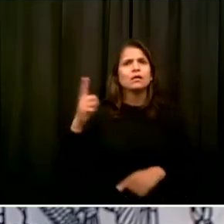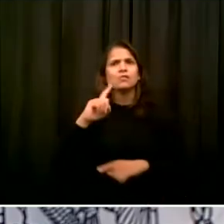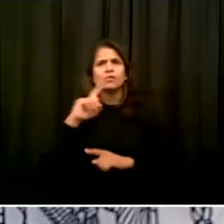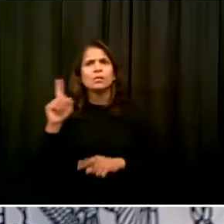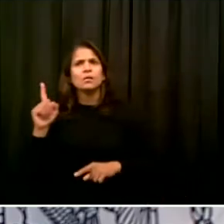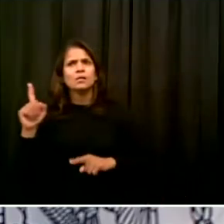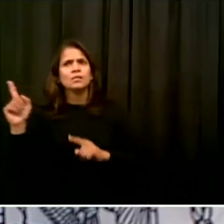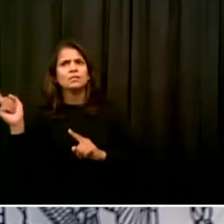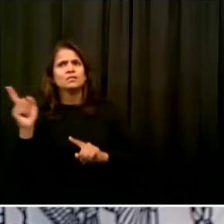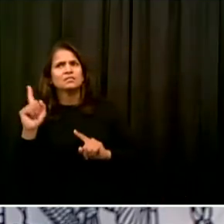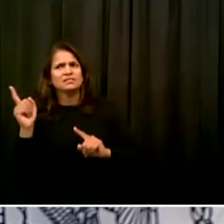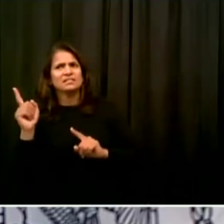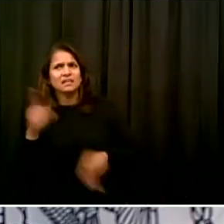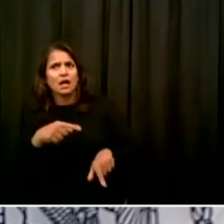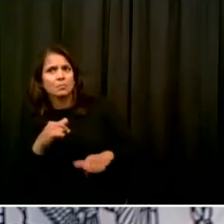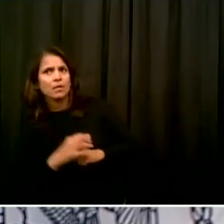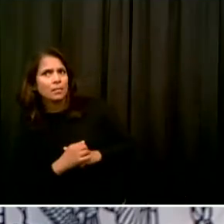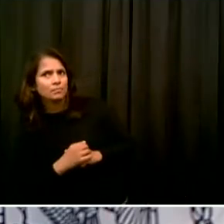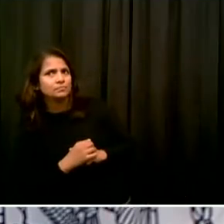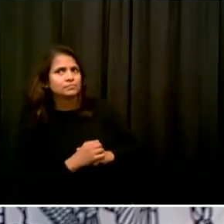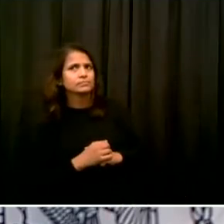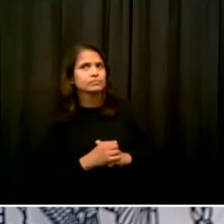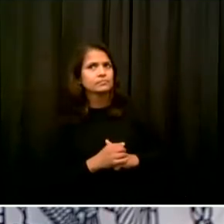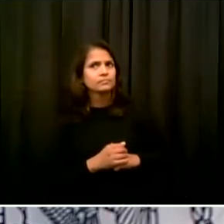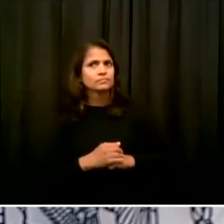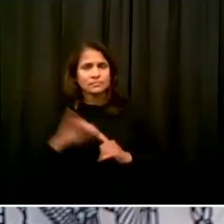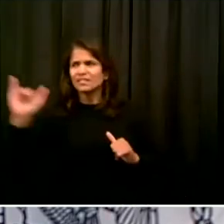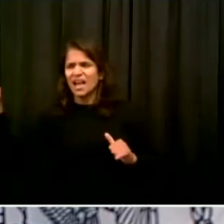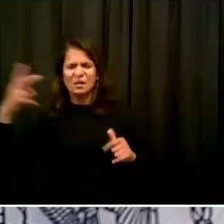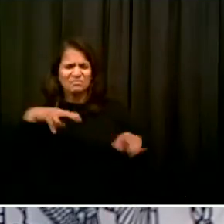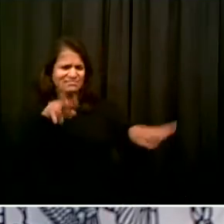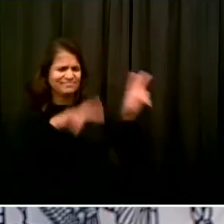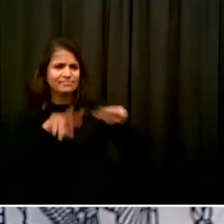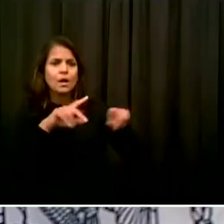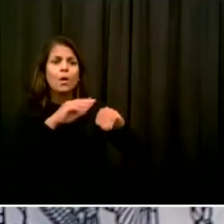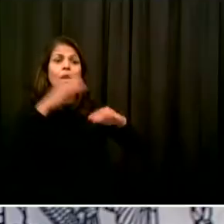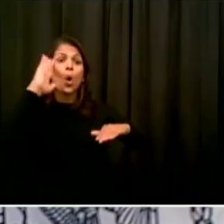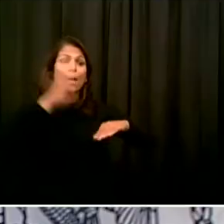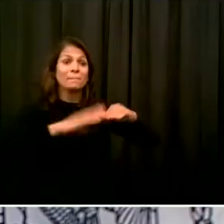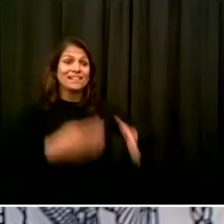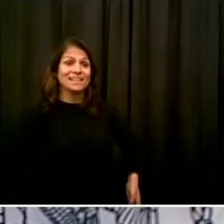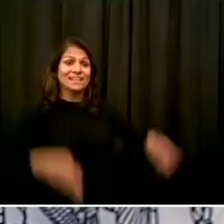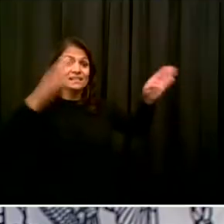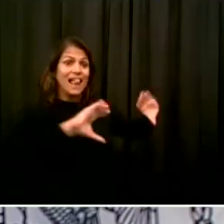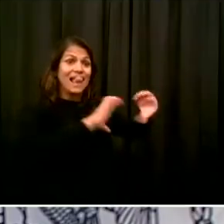TOLD IT WAS SAFE BUT NOW IT SMIKTCY I TG NEW APPROACH